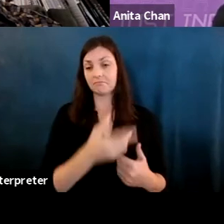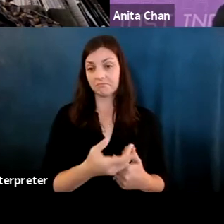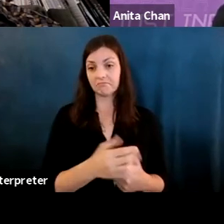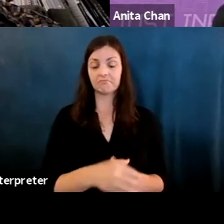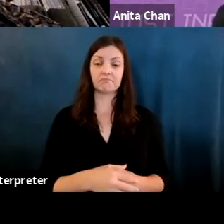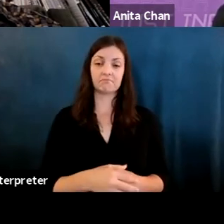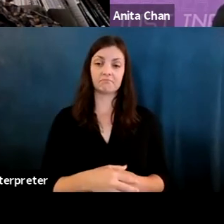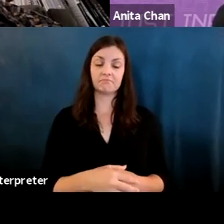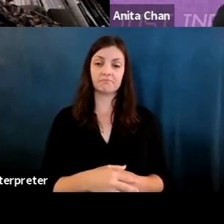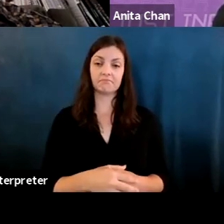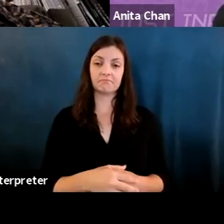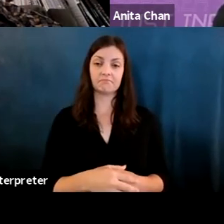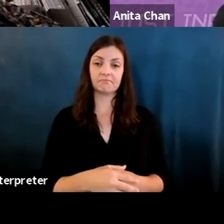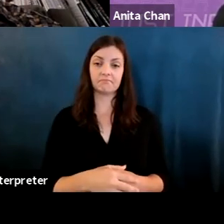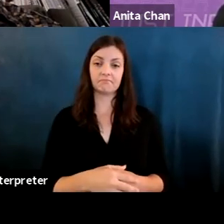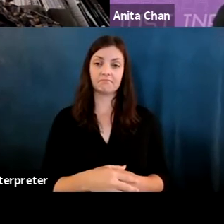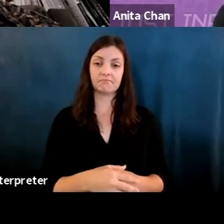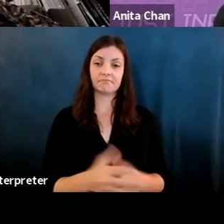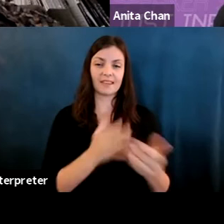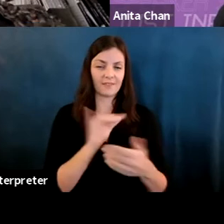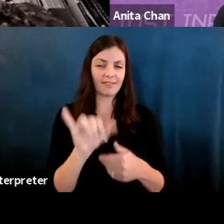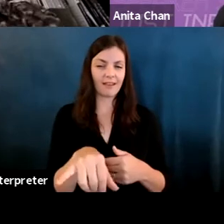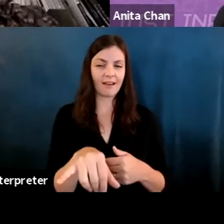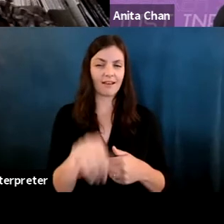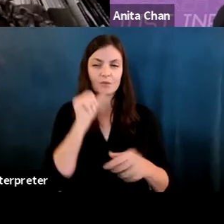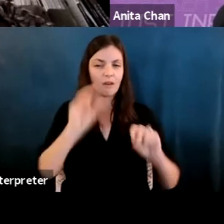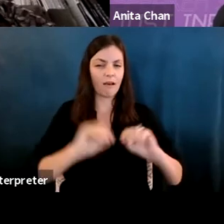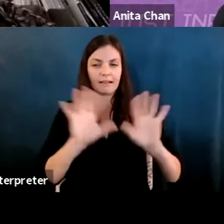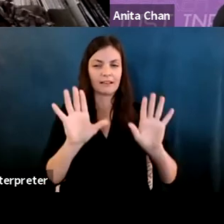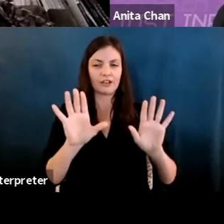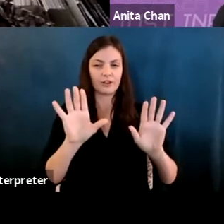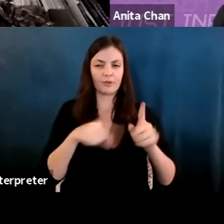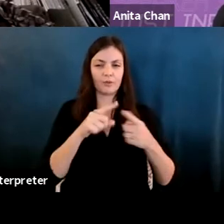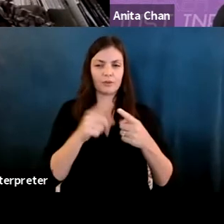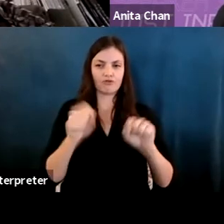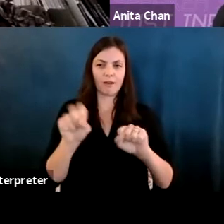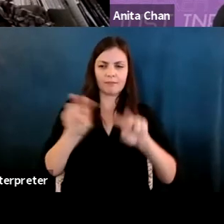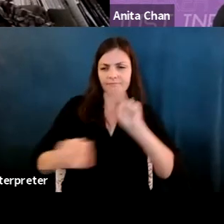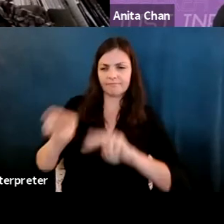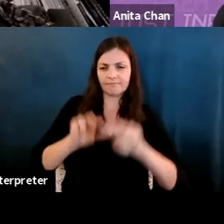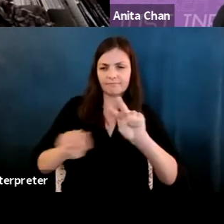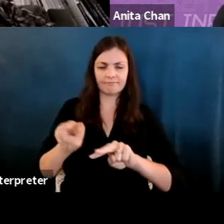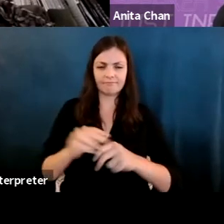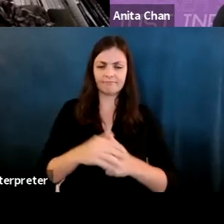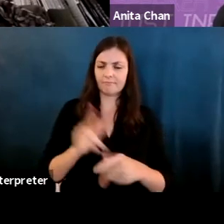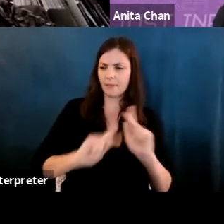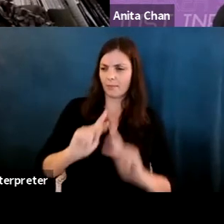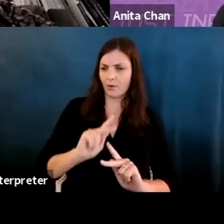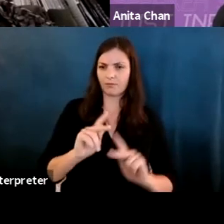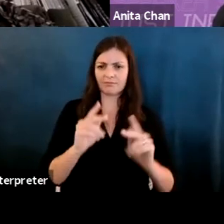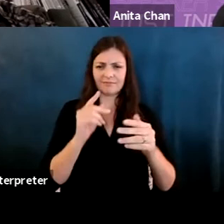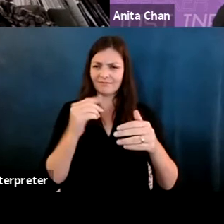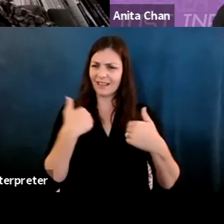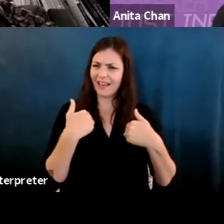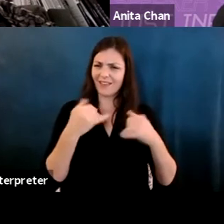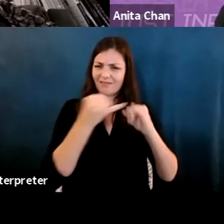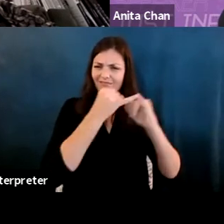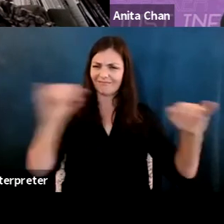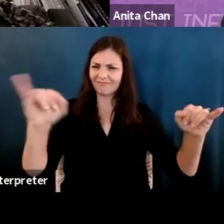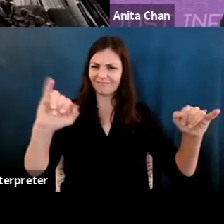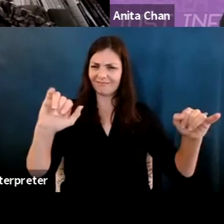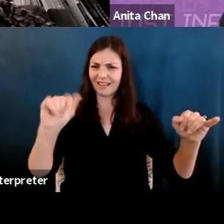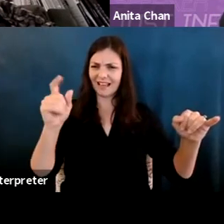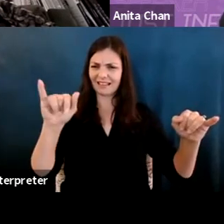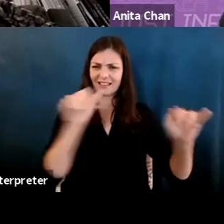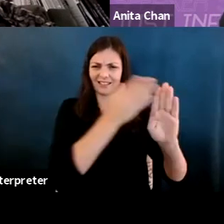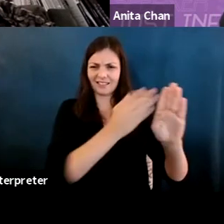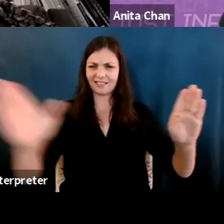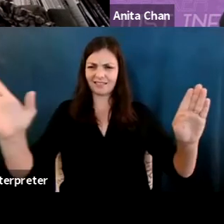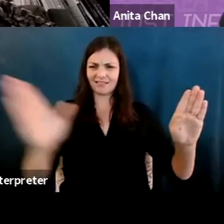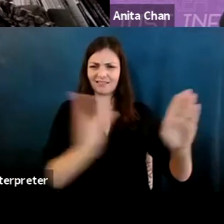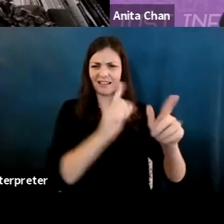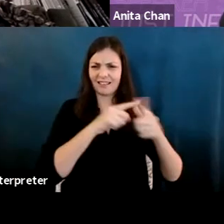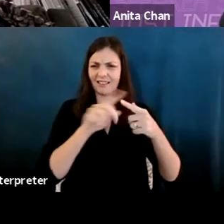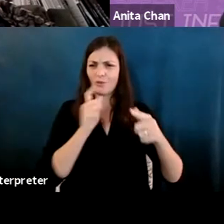Fernanda Viegas: And it even that was unclear to us, you know all of a sudden, you have these axes and there's a bunch of words falling down through these ideas that make any sense to people.